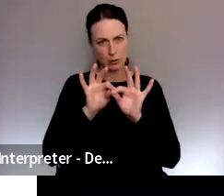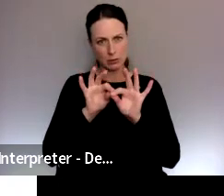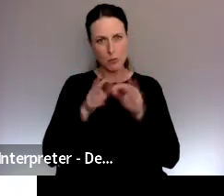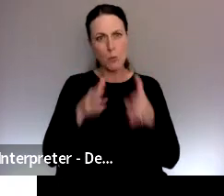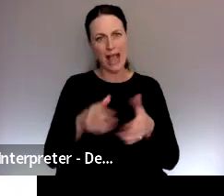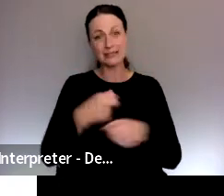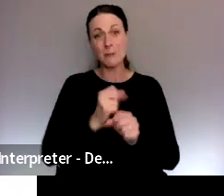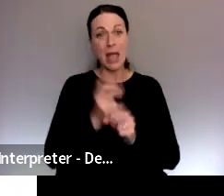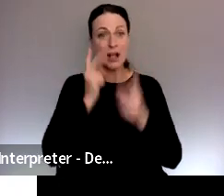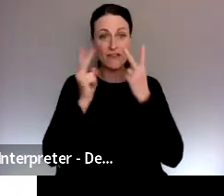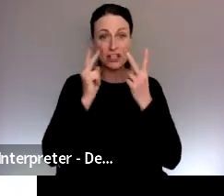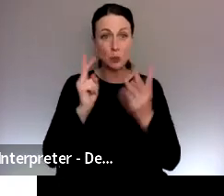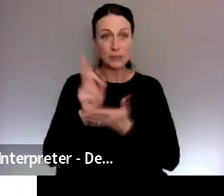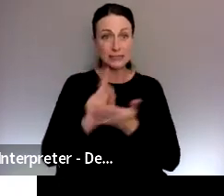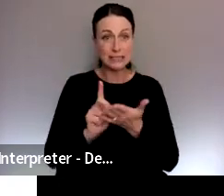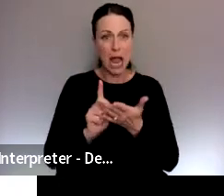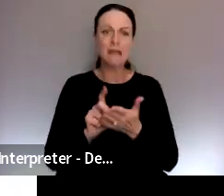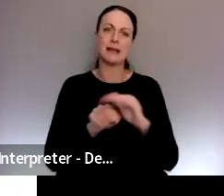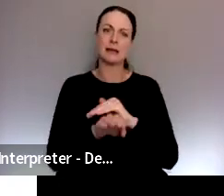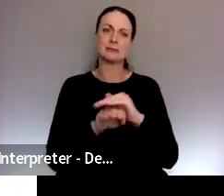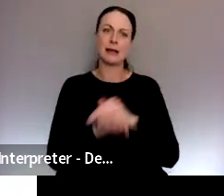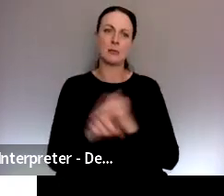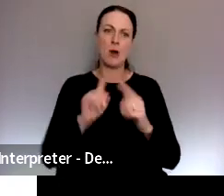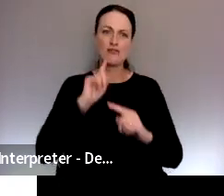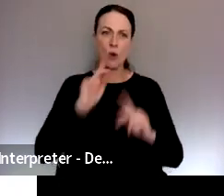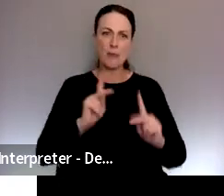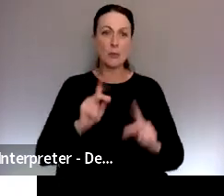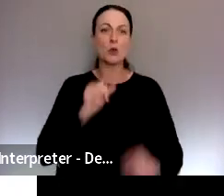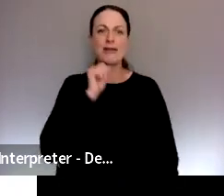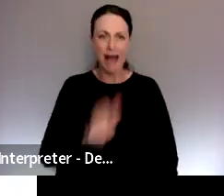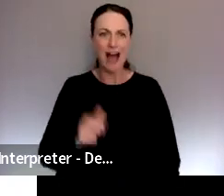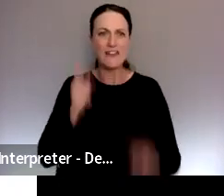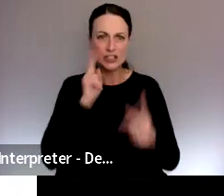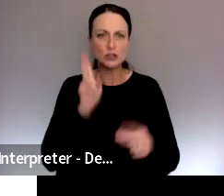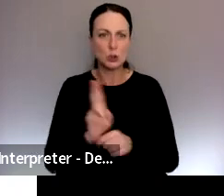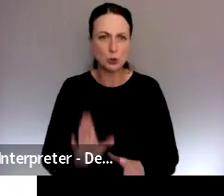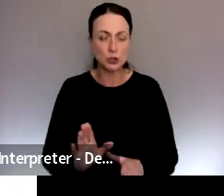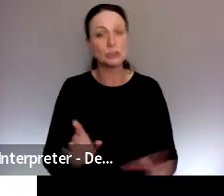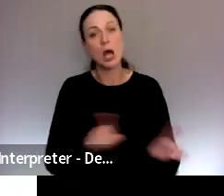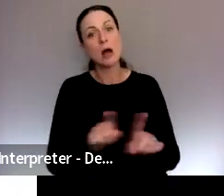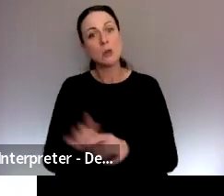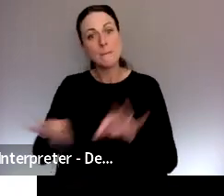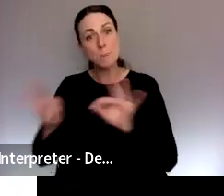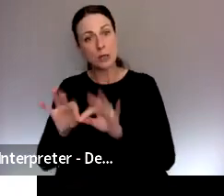that we can make our visual designs accessible to non-visual users. It's also important to note